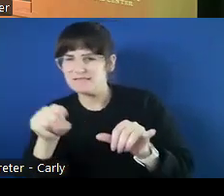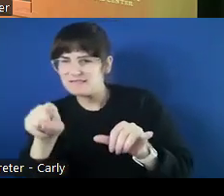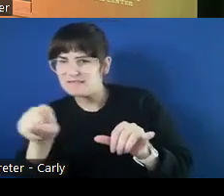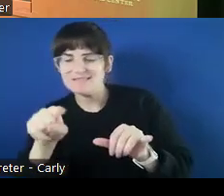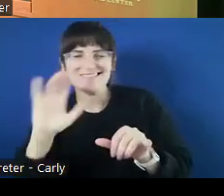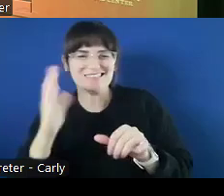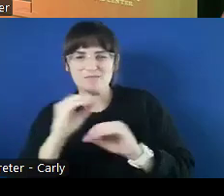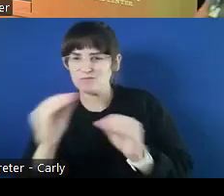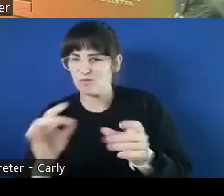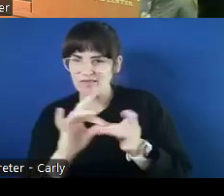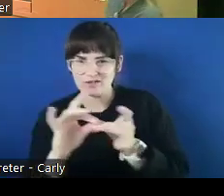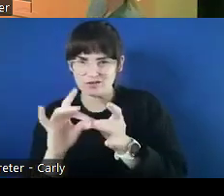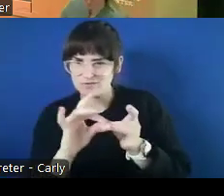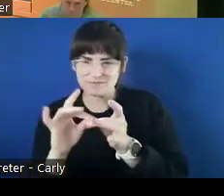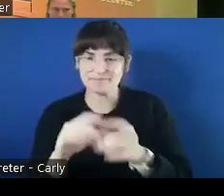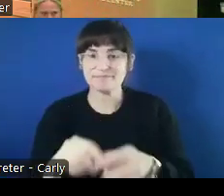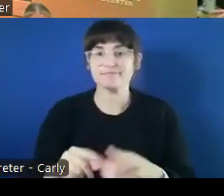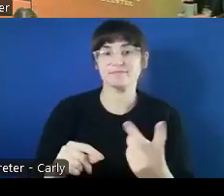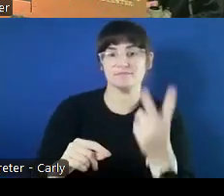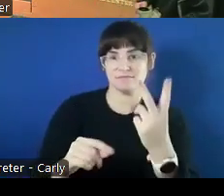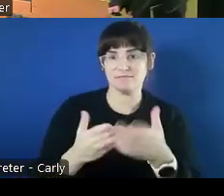and I think that there are probably two things that can kind of help to explain this i think